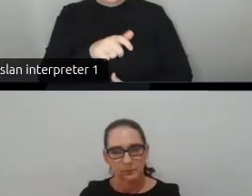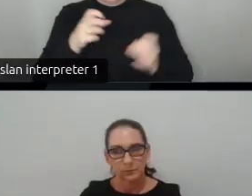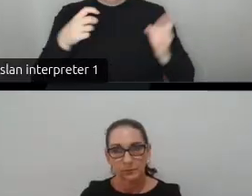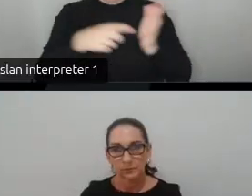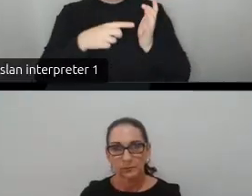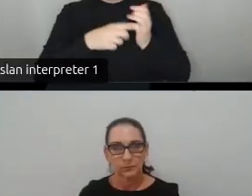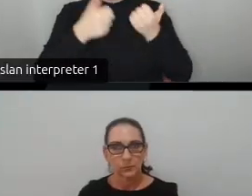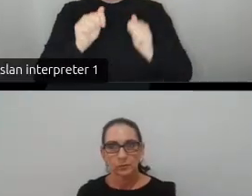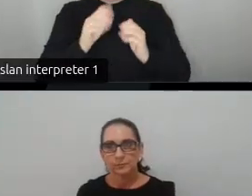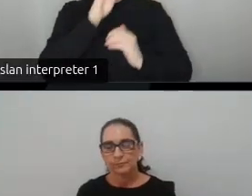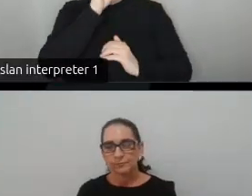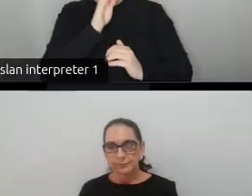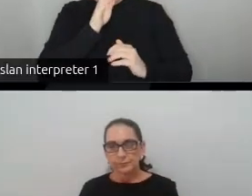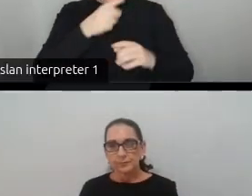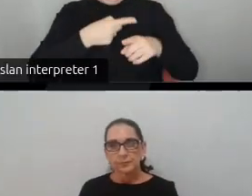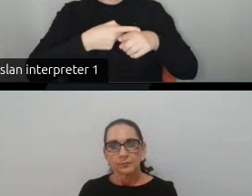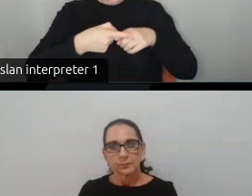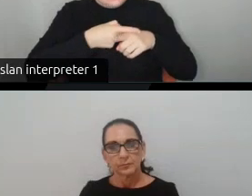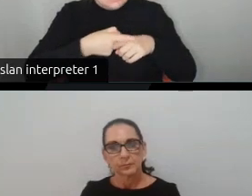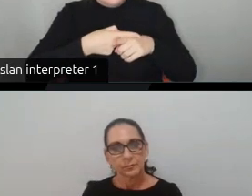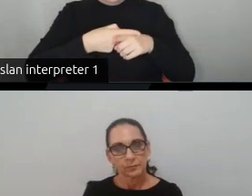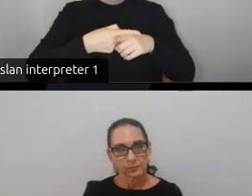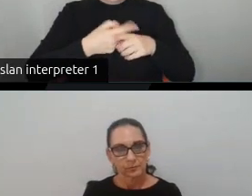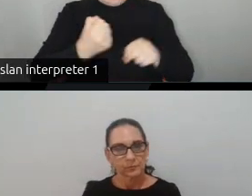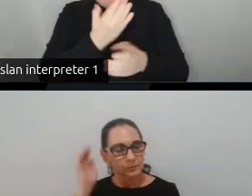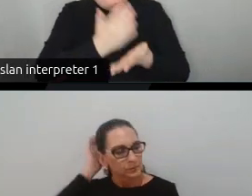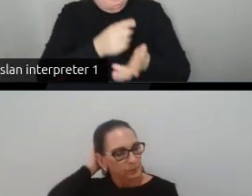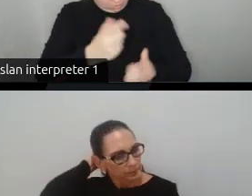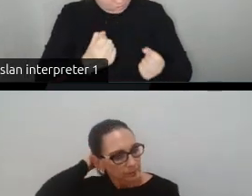with them and check for understanding of information. Don't forget it might